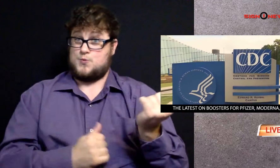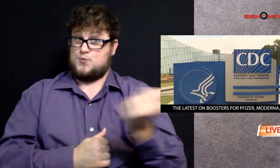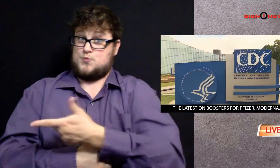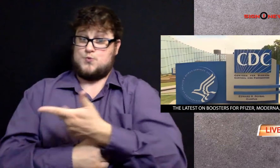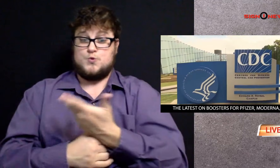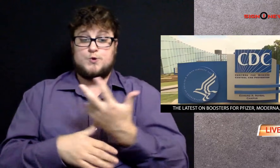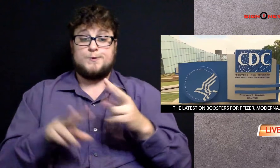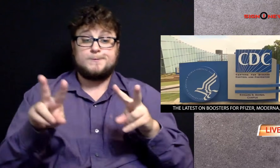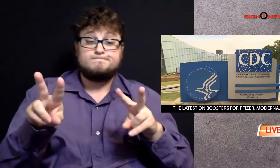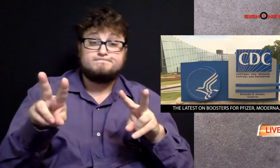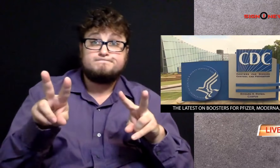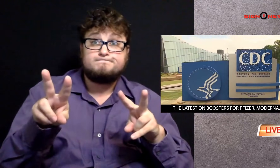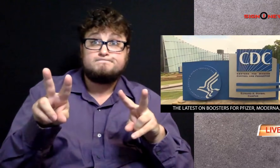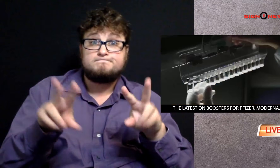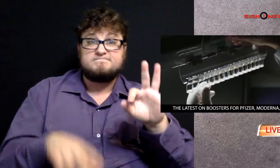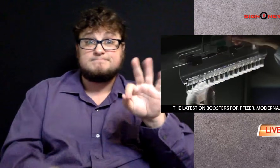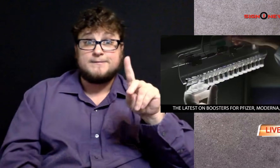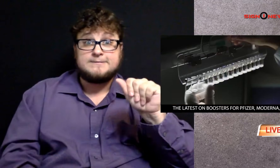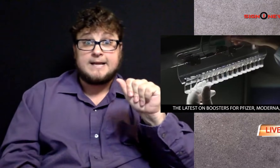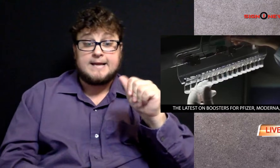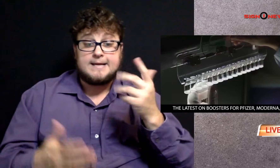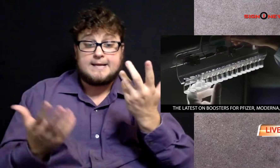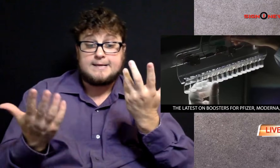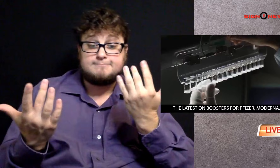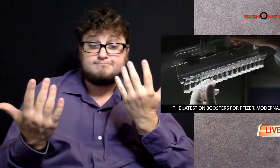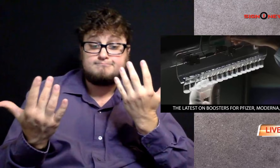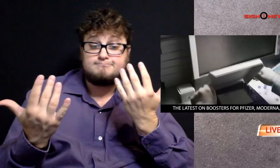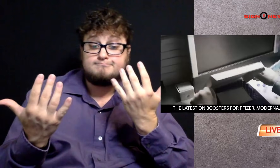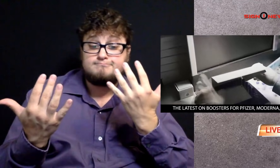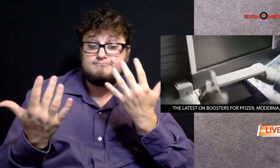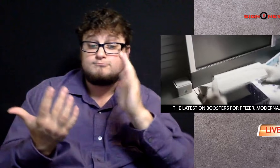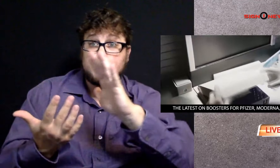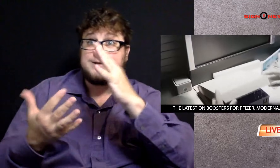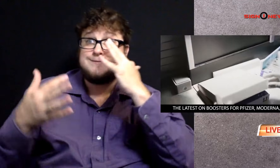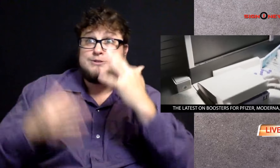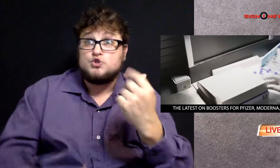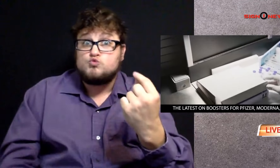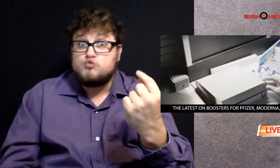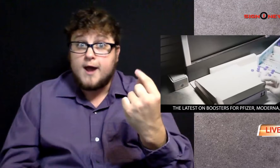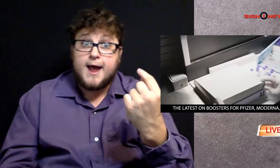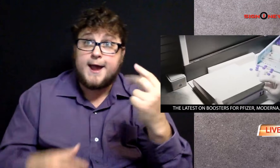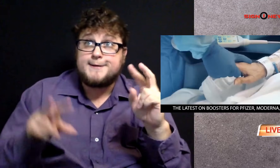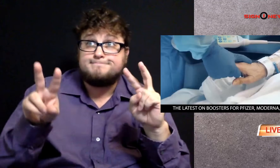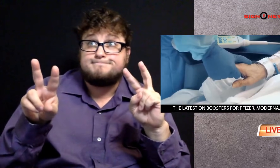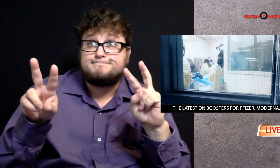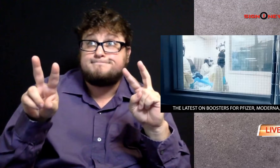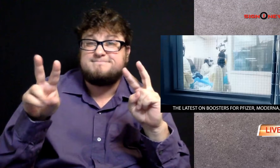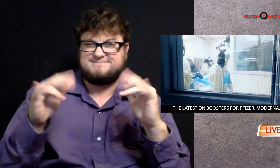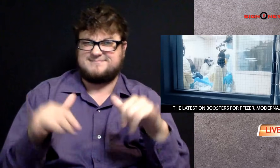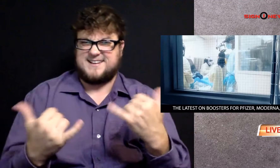that adding a second dose of its vaccine provides 94 protection against coed provides 94 protection against coed infection infection but for now nothing can move forward